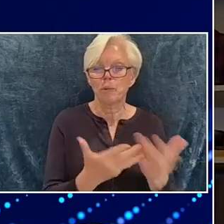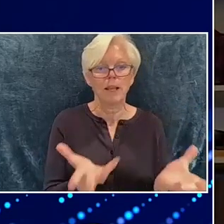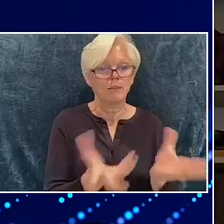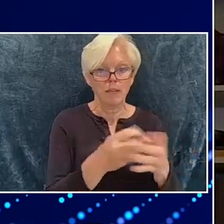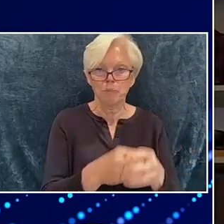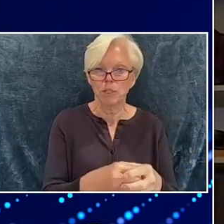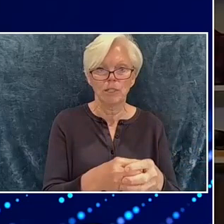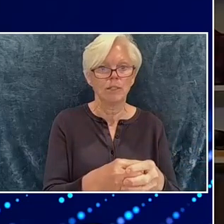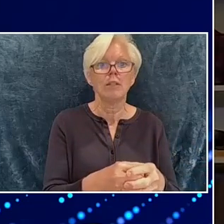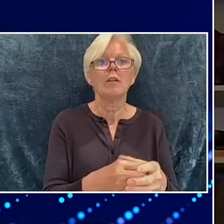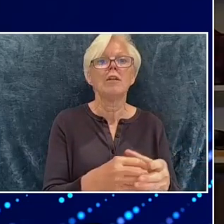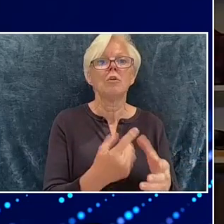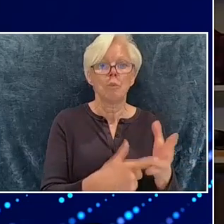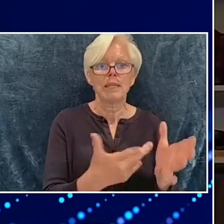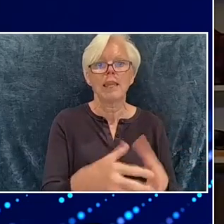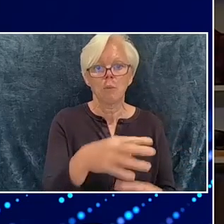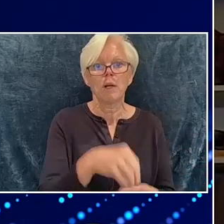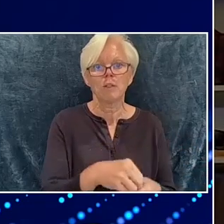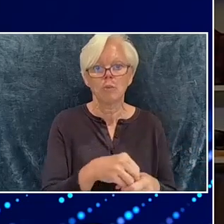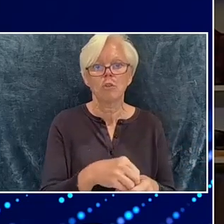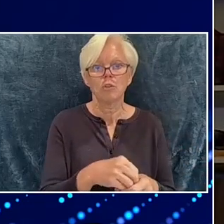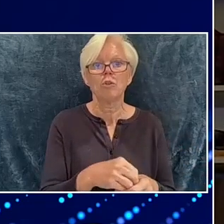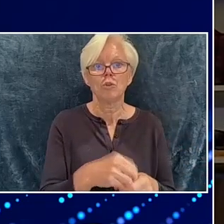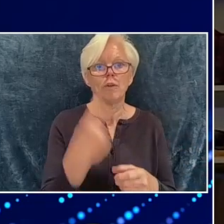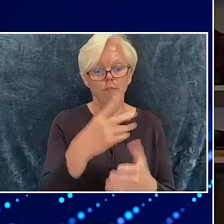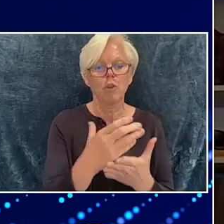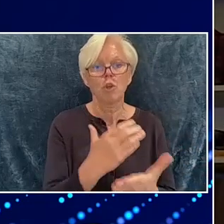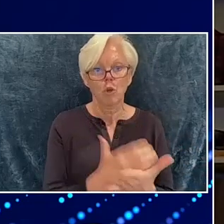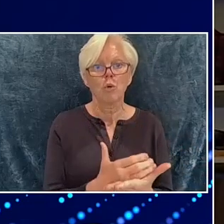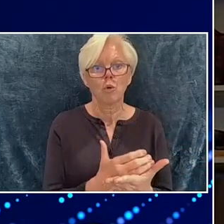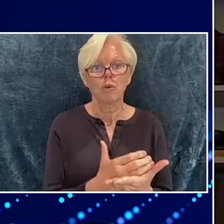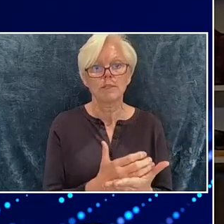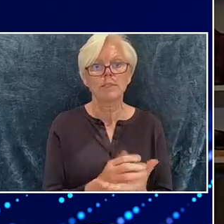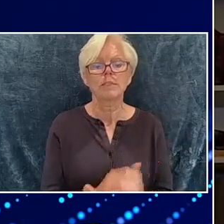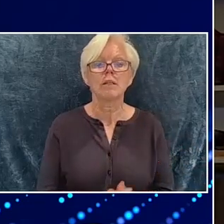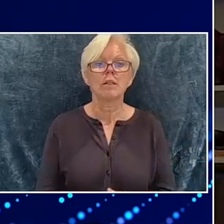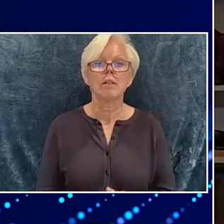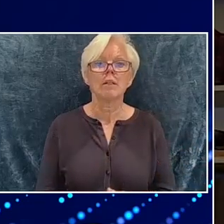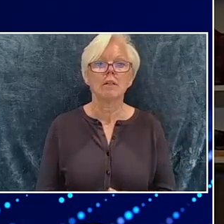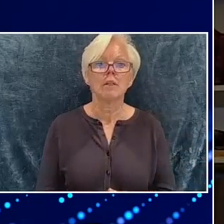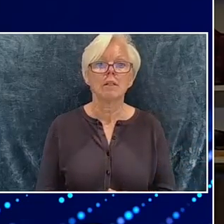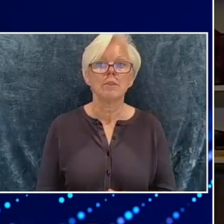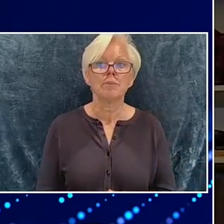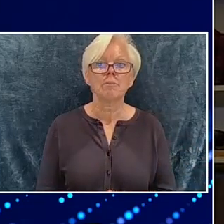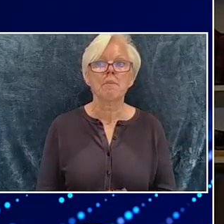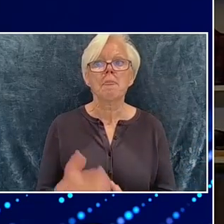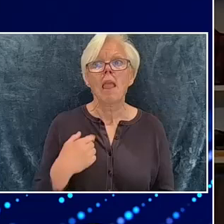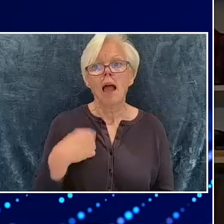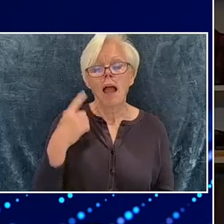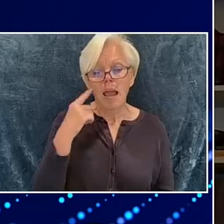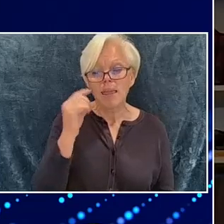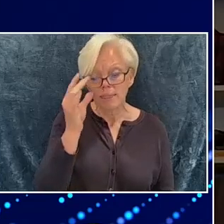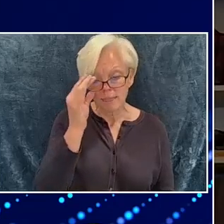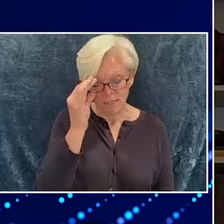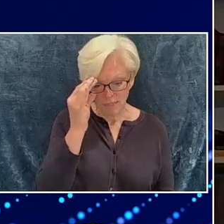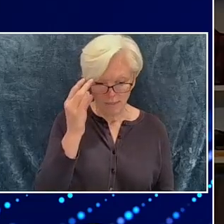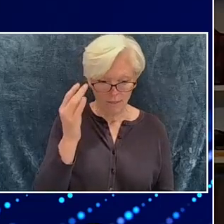they want to include in the- you know, for the course. And I think, you know, we always- you have to balance that off